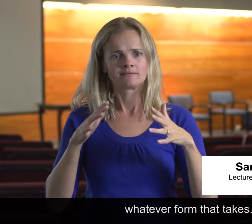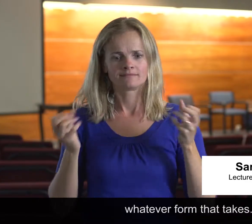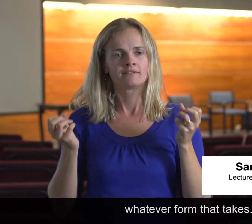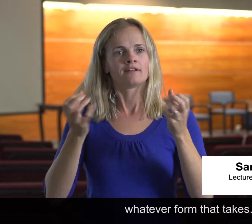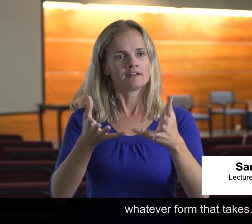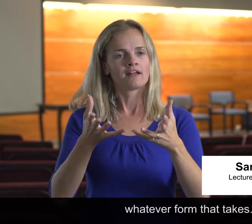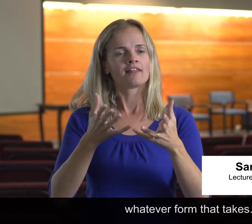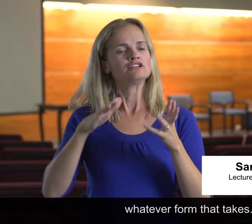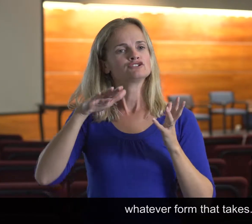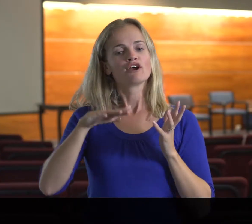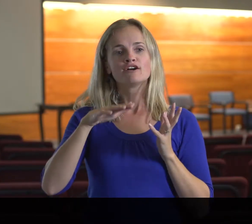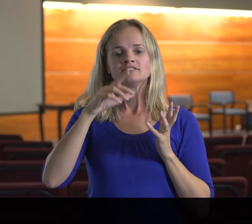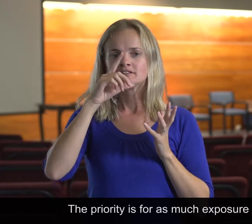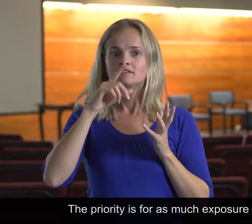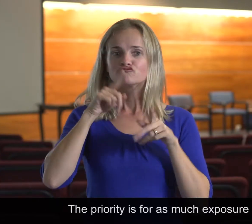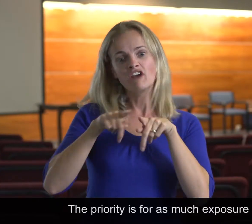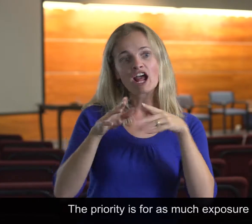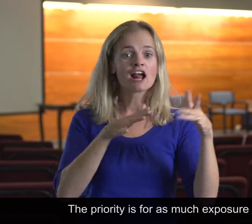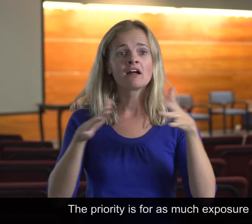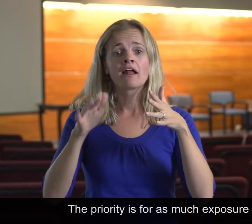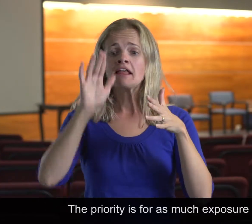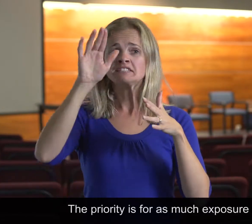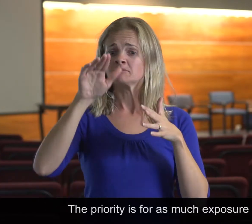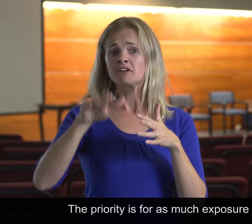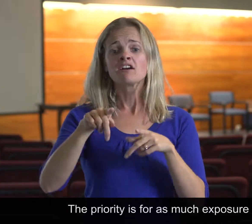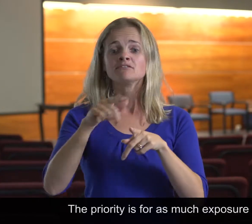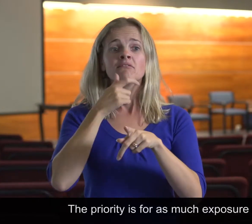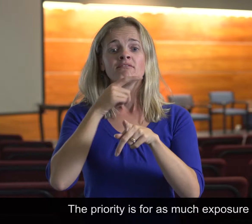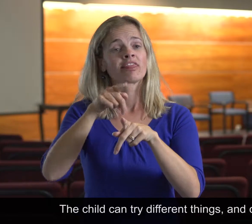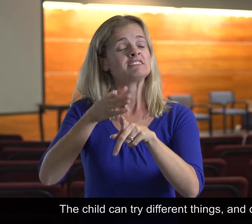whatever form that takes. The priority is for as much exposure as possible. The child